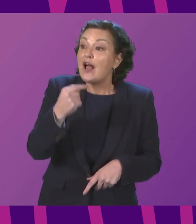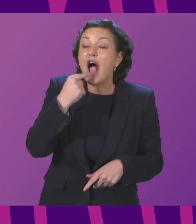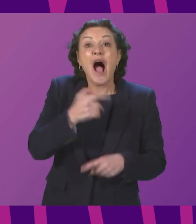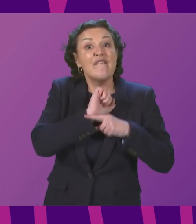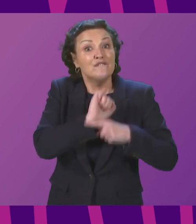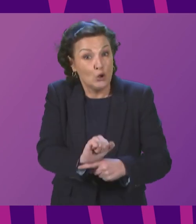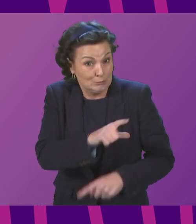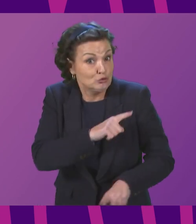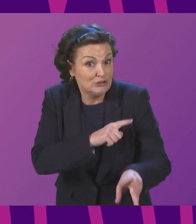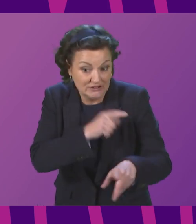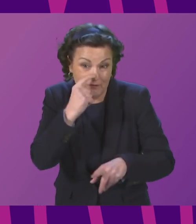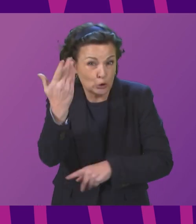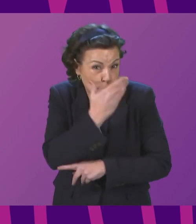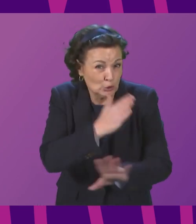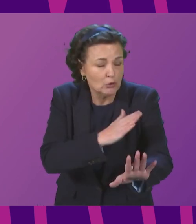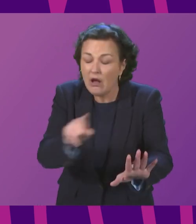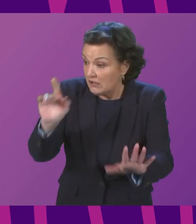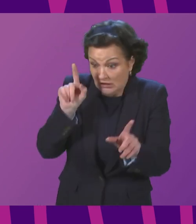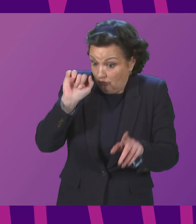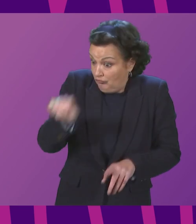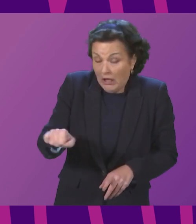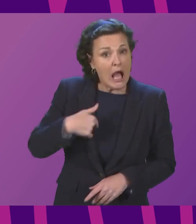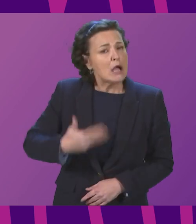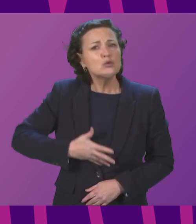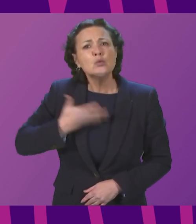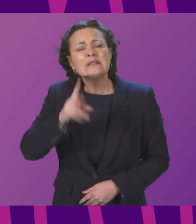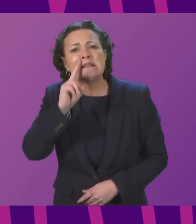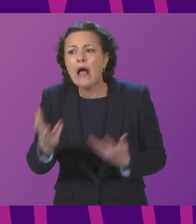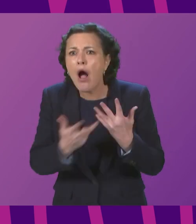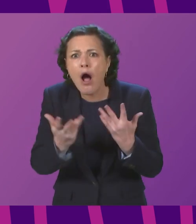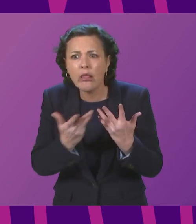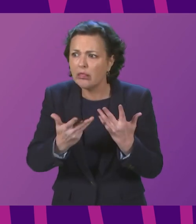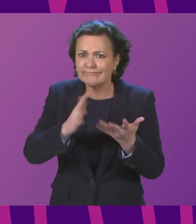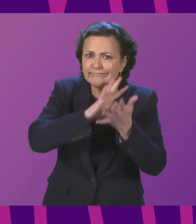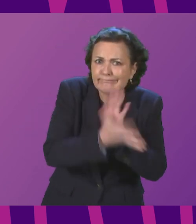I do not want any further disruption to children’s education, because of the impact that it has